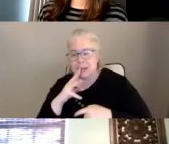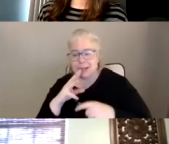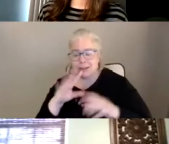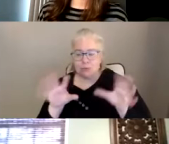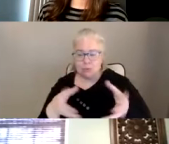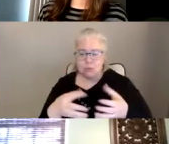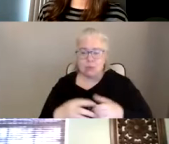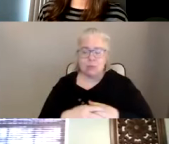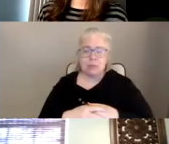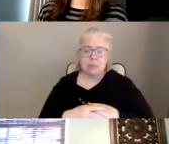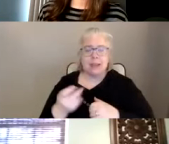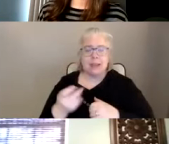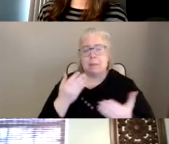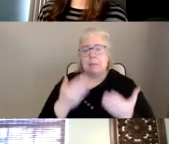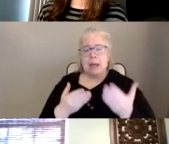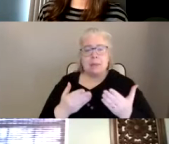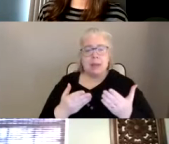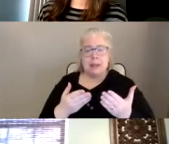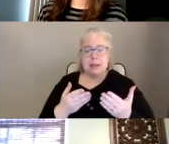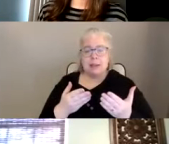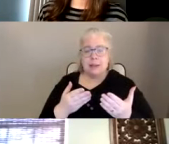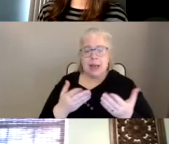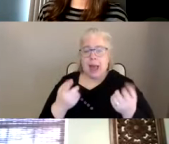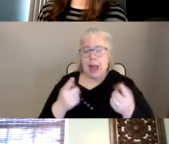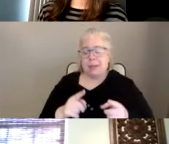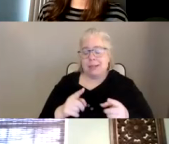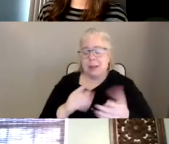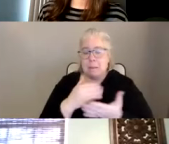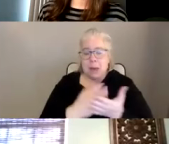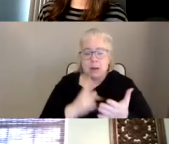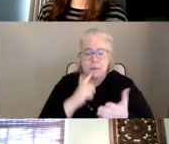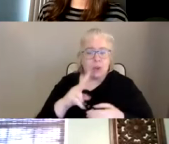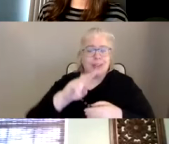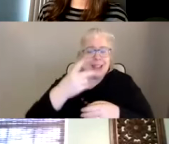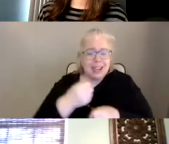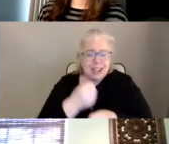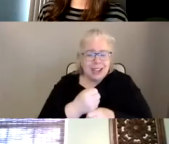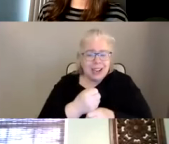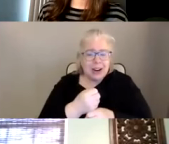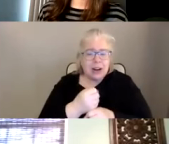And then maybe that circle budget for their second year but it can at least give you a place to start.